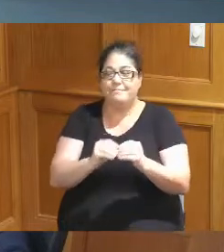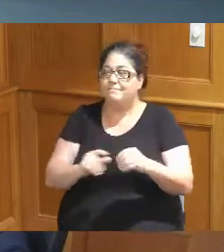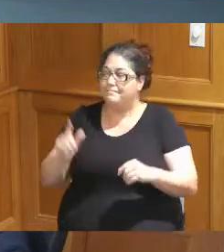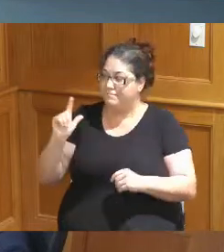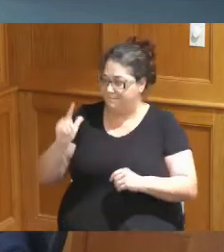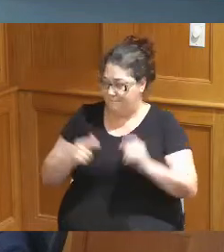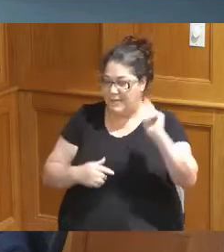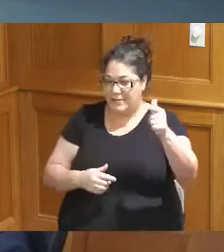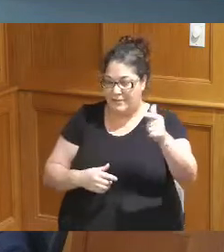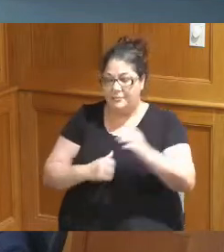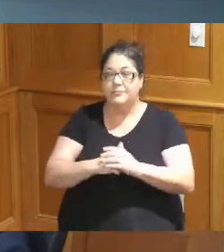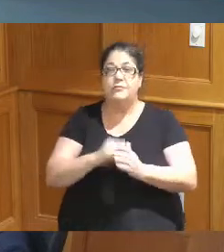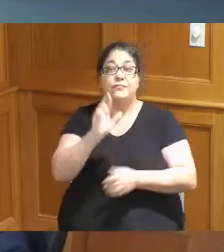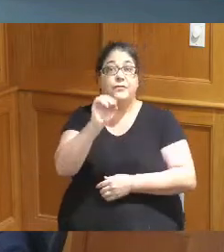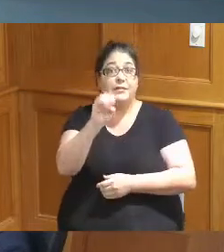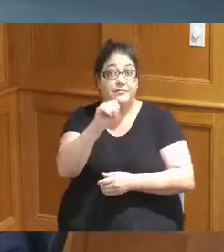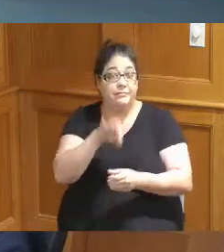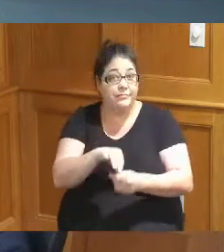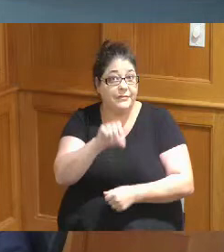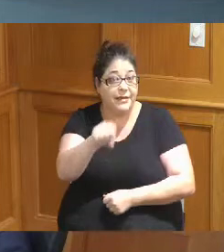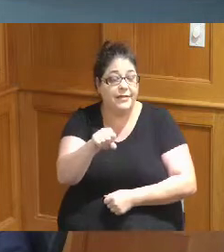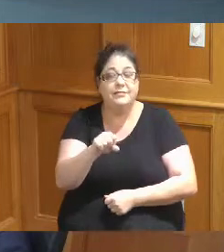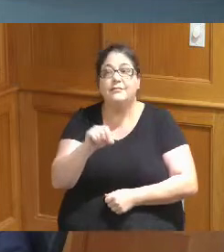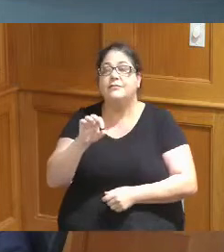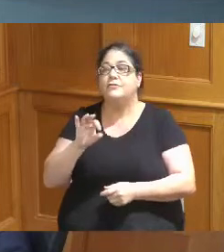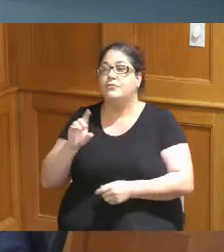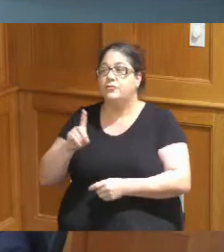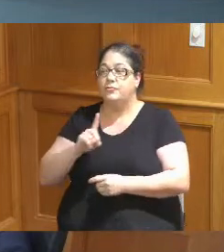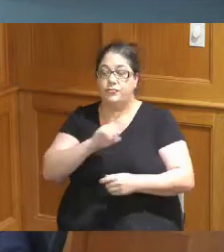Commissioner Reece yes Commissioner Driehaus yes Commissioner Summerow